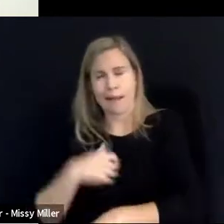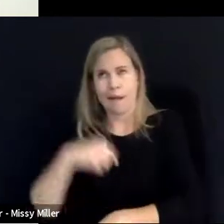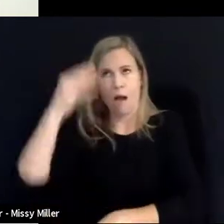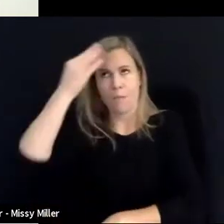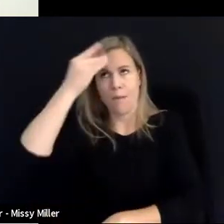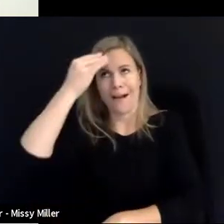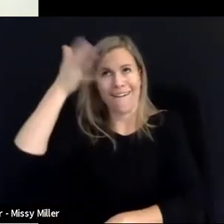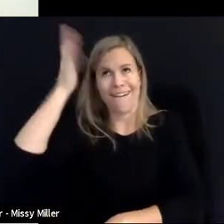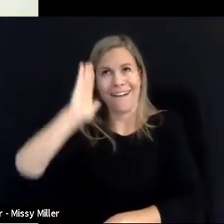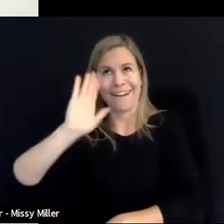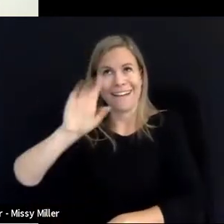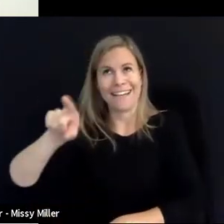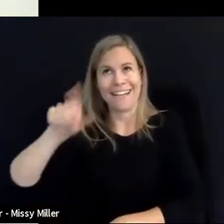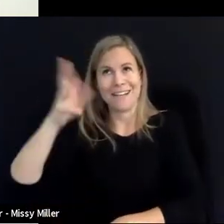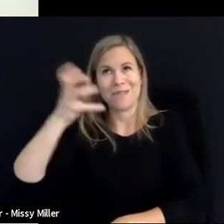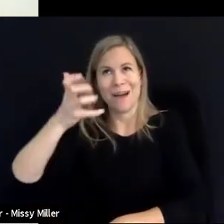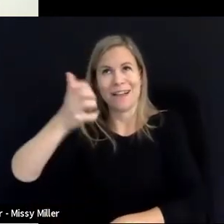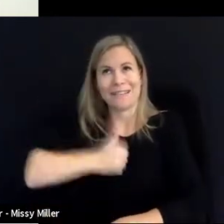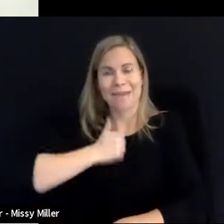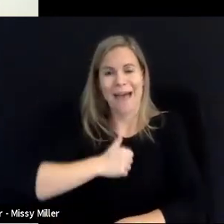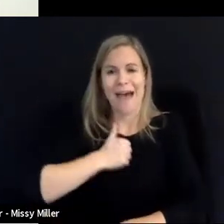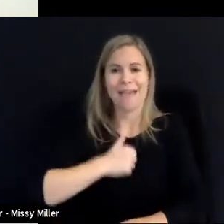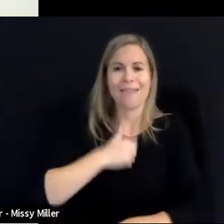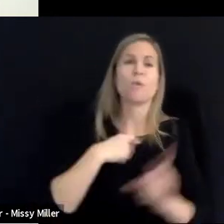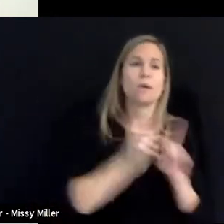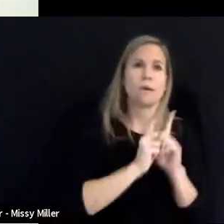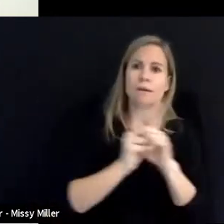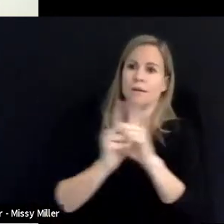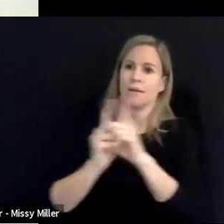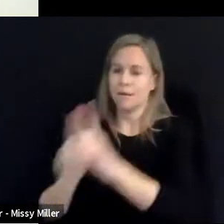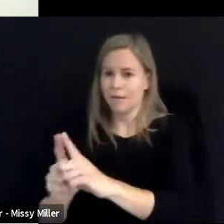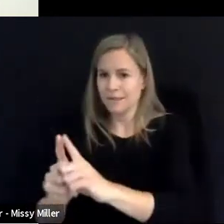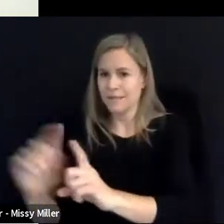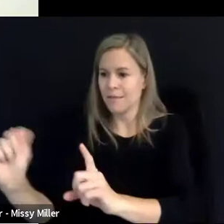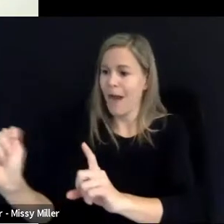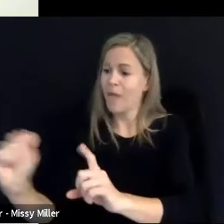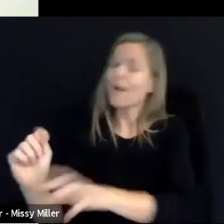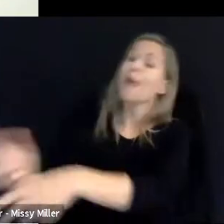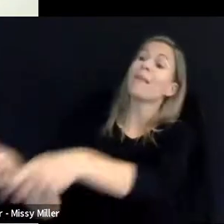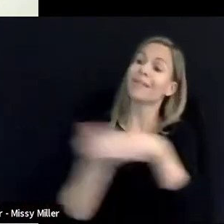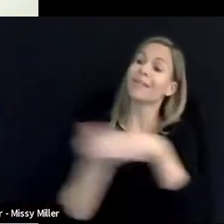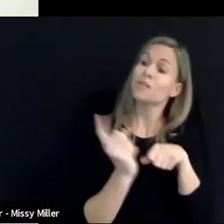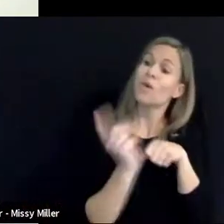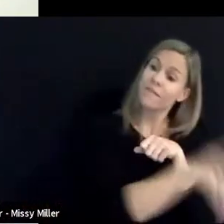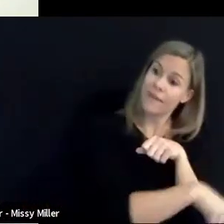He started leading me towards the bathroom, and I start pulling him away say, "Jacob, let's go over here."